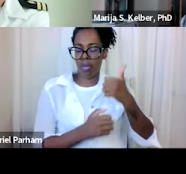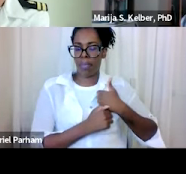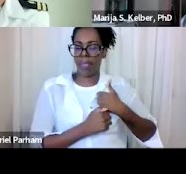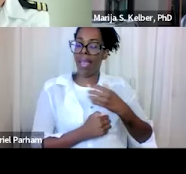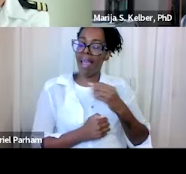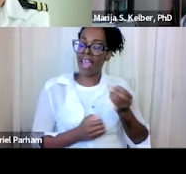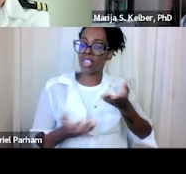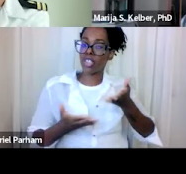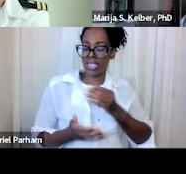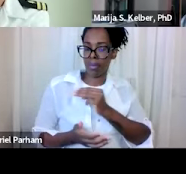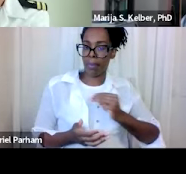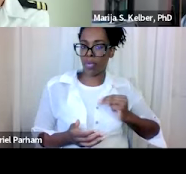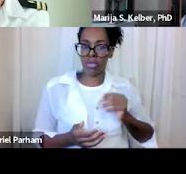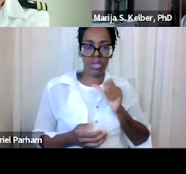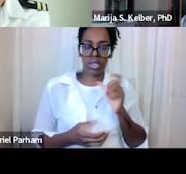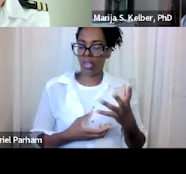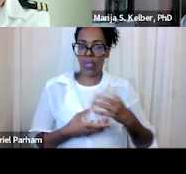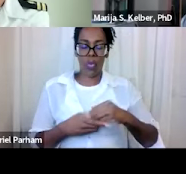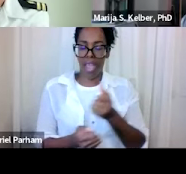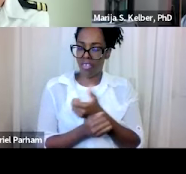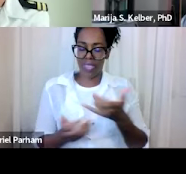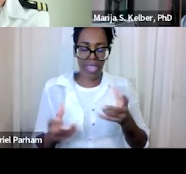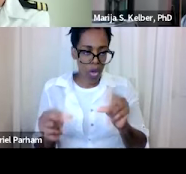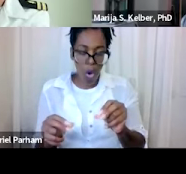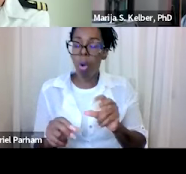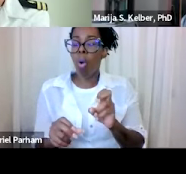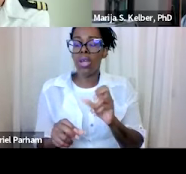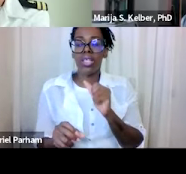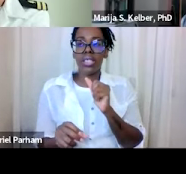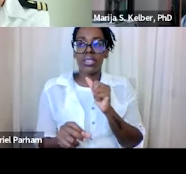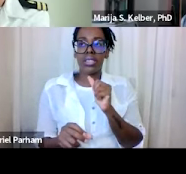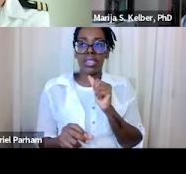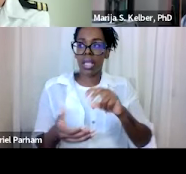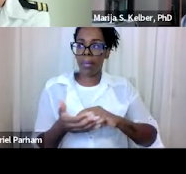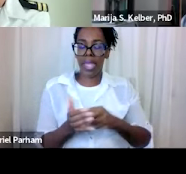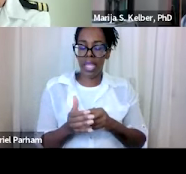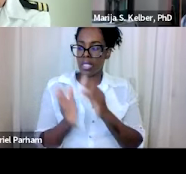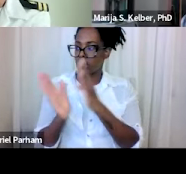nor is this meant to be segmented where only one thing is happening, only another thing is happening.